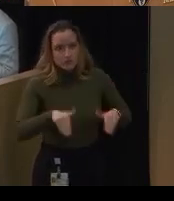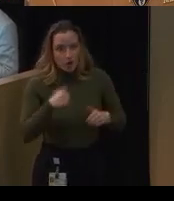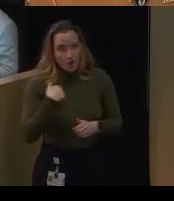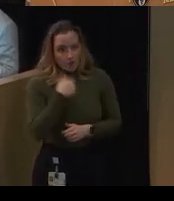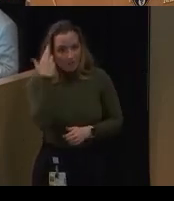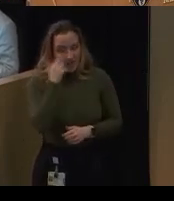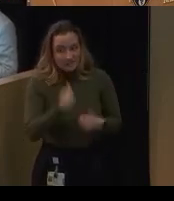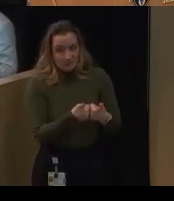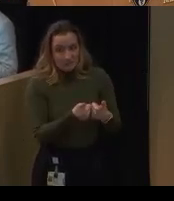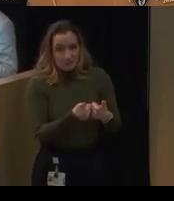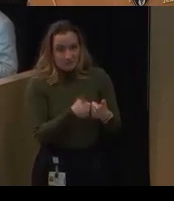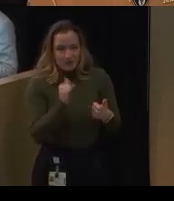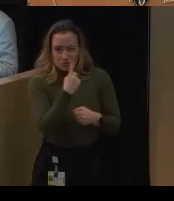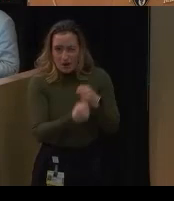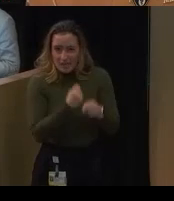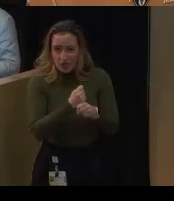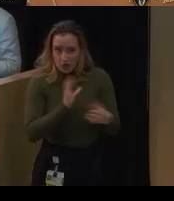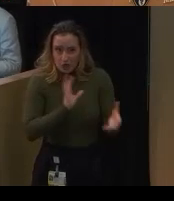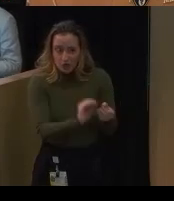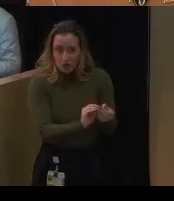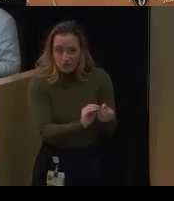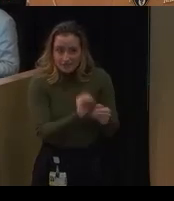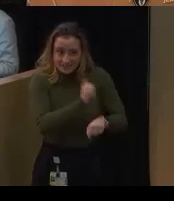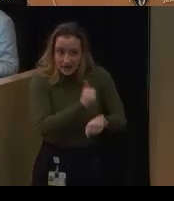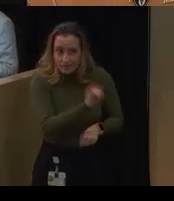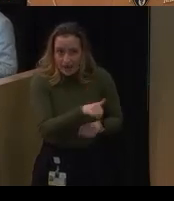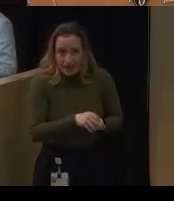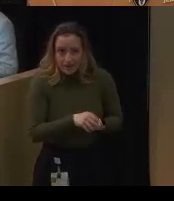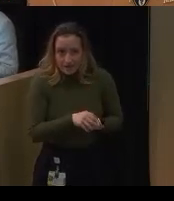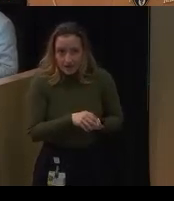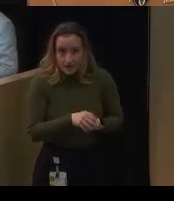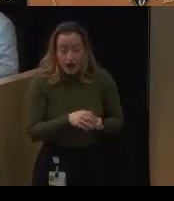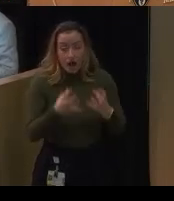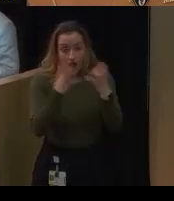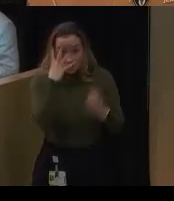probably took us close to a year to set this up and I I lost tons of sleep over it but we